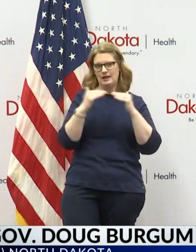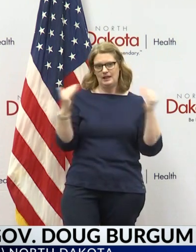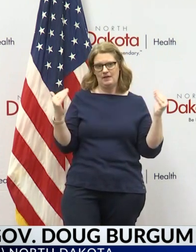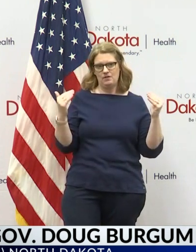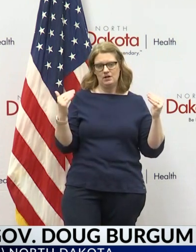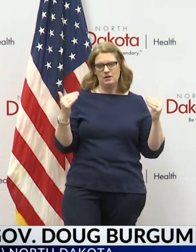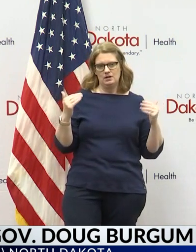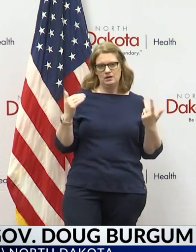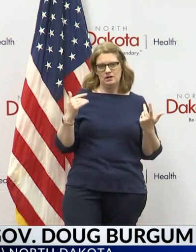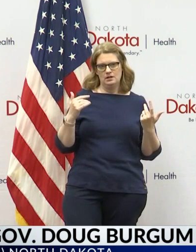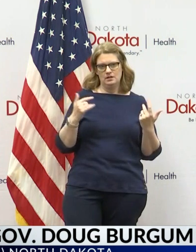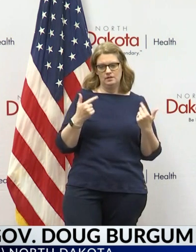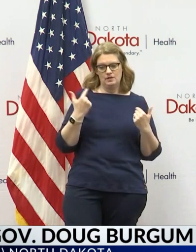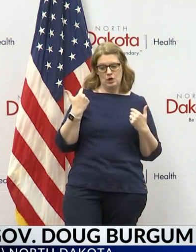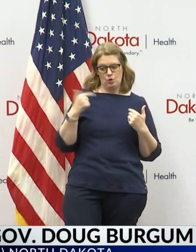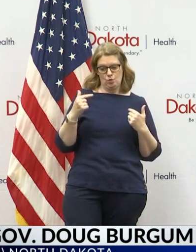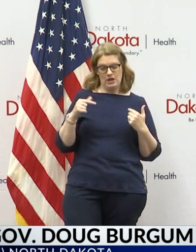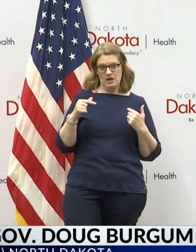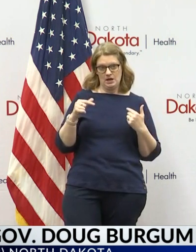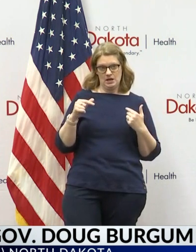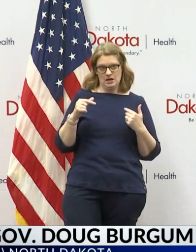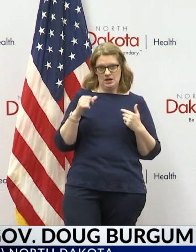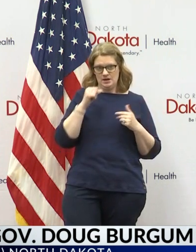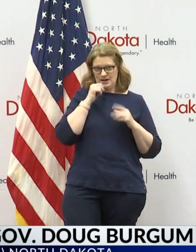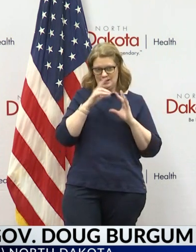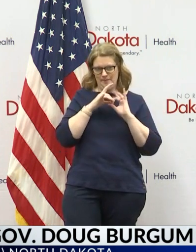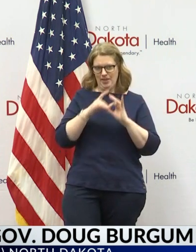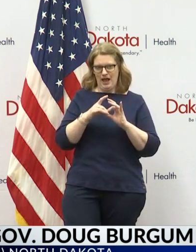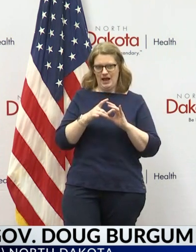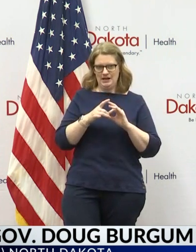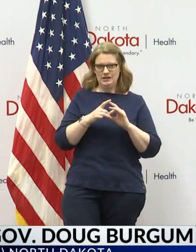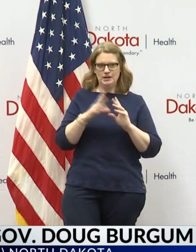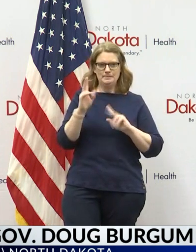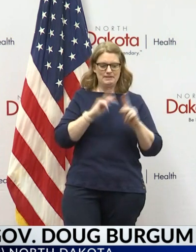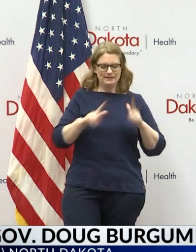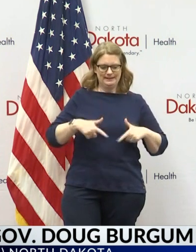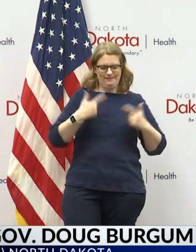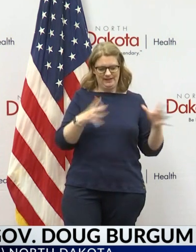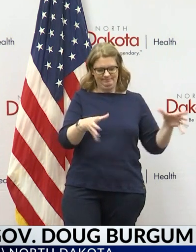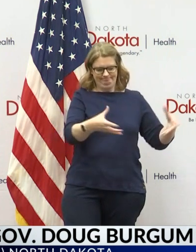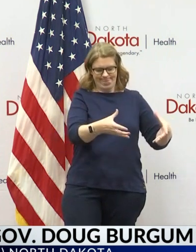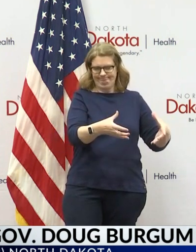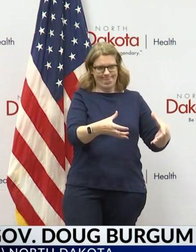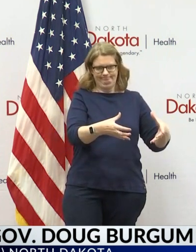OF REOPENING. WHAT CHRIS WAS TALKING ABOUT IN